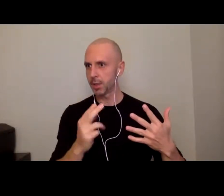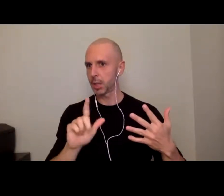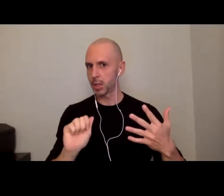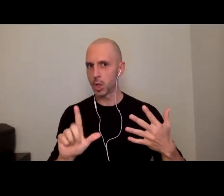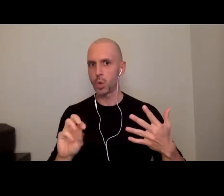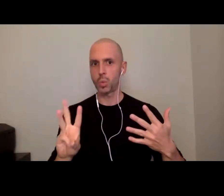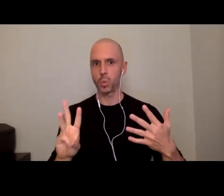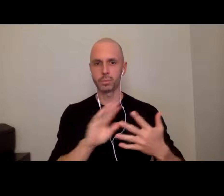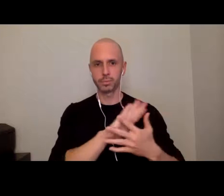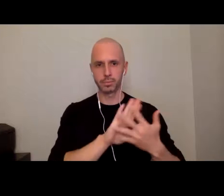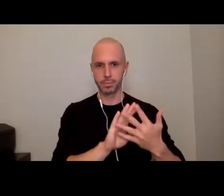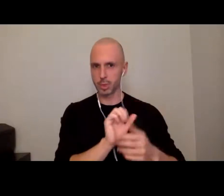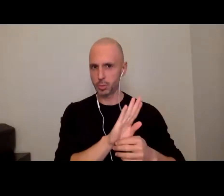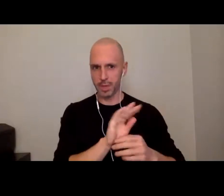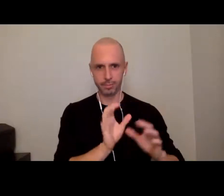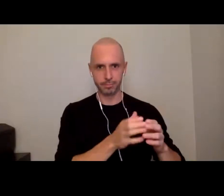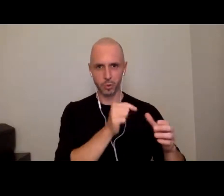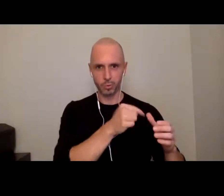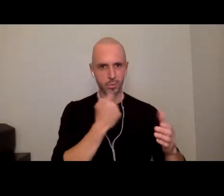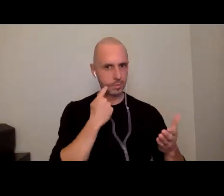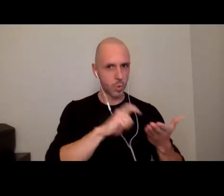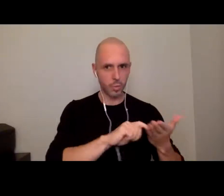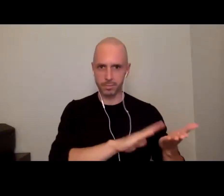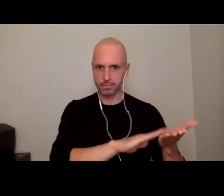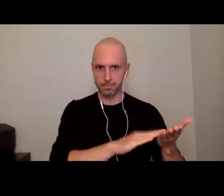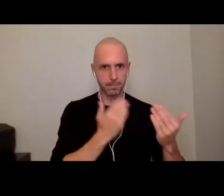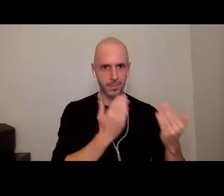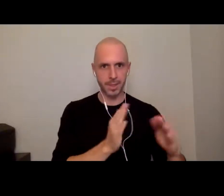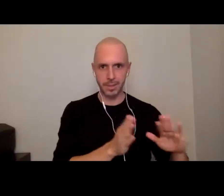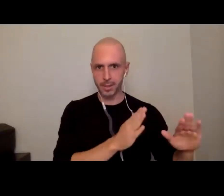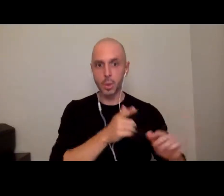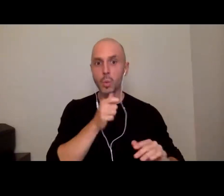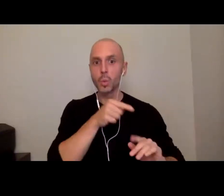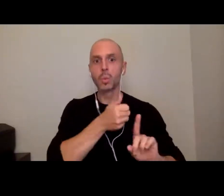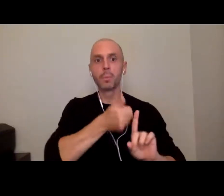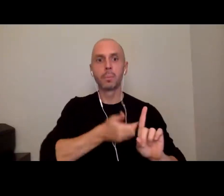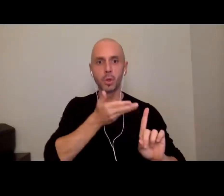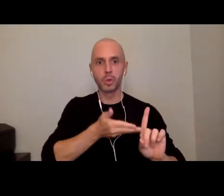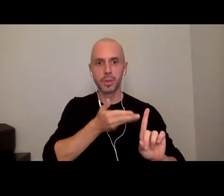the designer of the wonderful steidel book about Dana's work Barry Gilmore and the